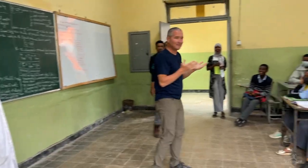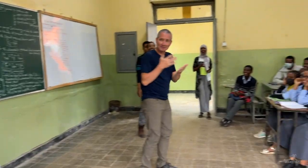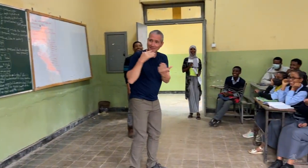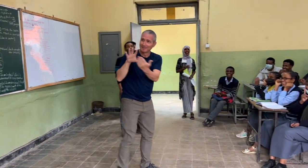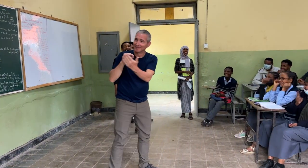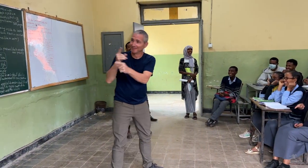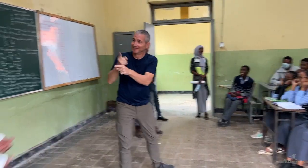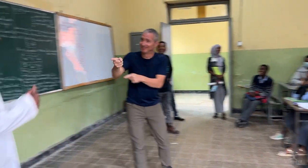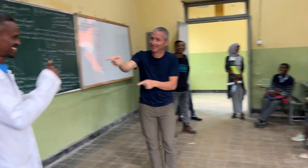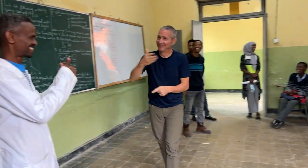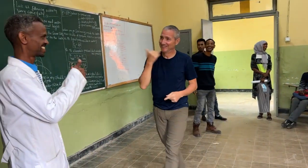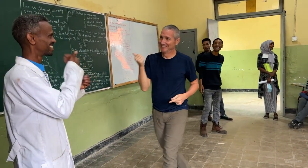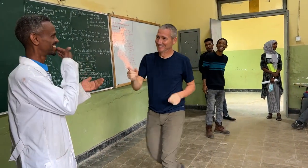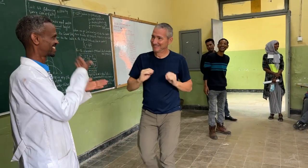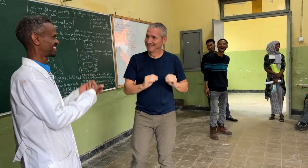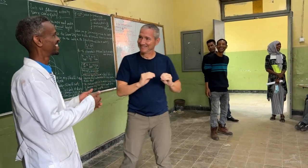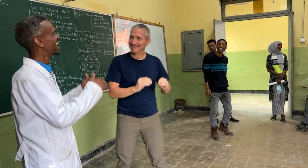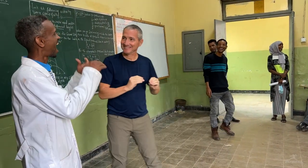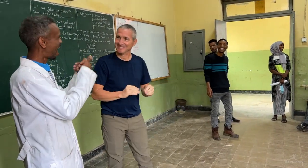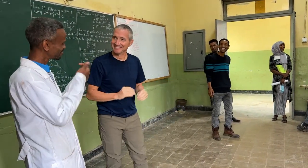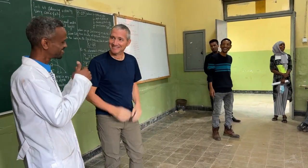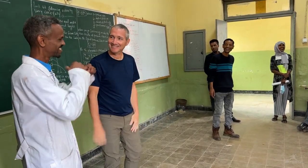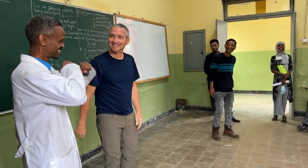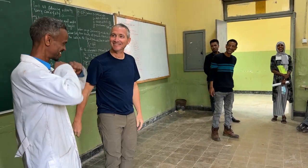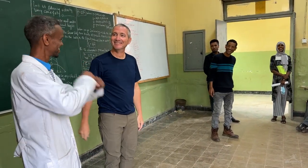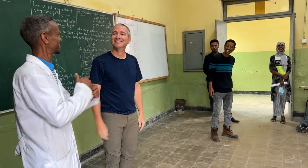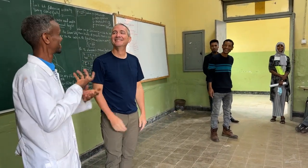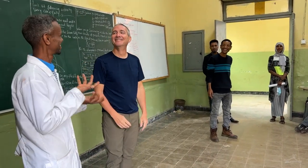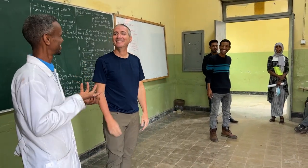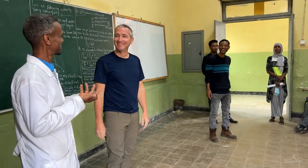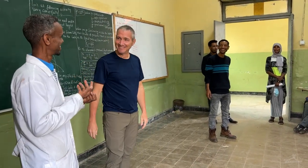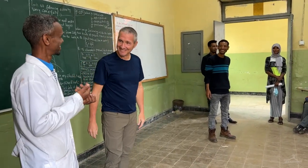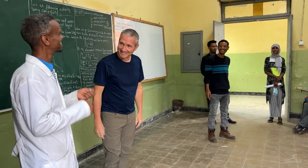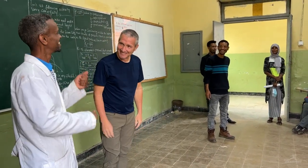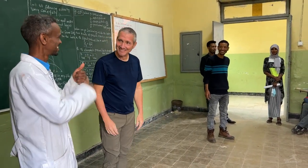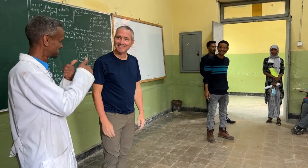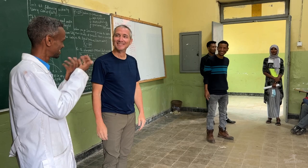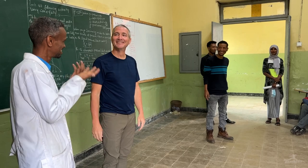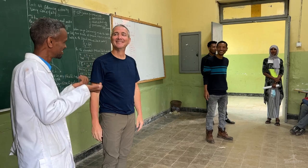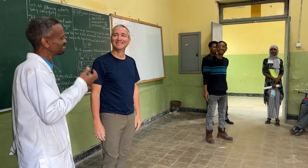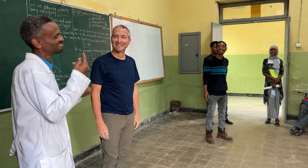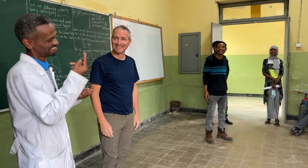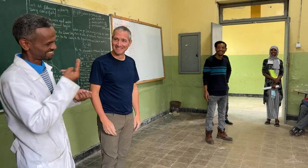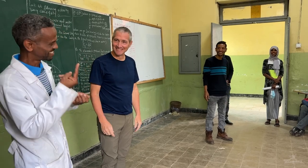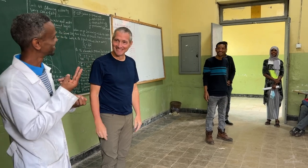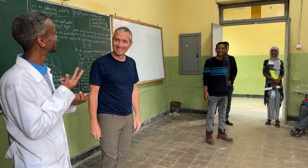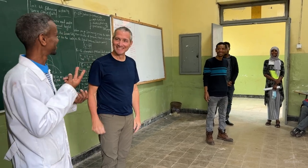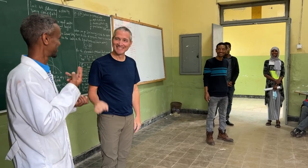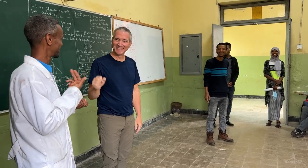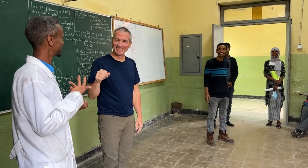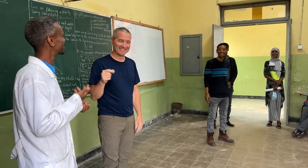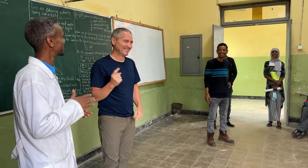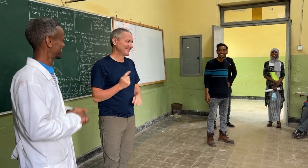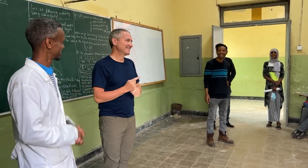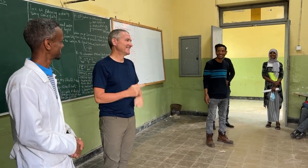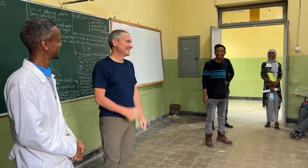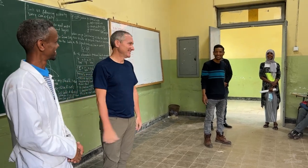Isn’t that right? Yes! They need to be safe and do things properly to protect themselves. Right.